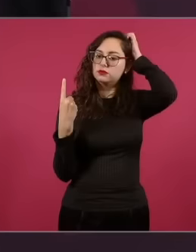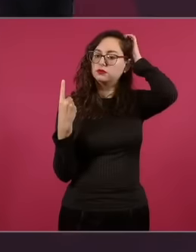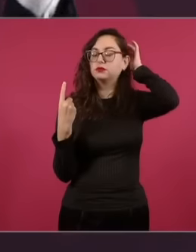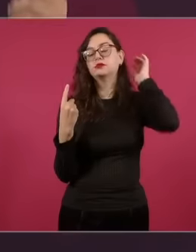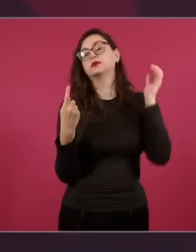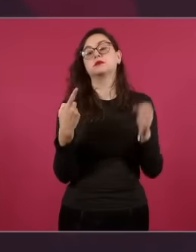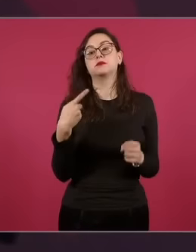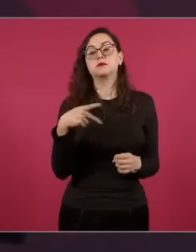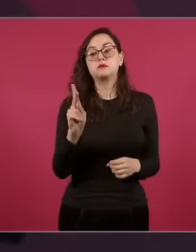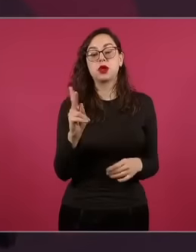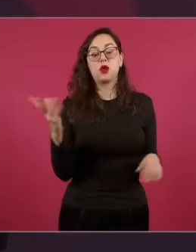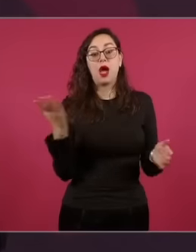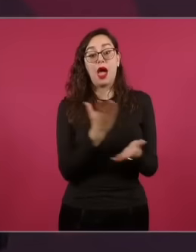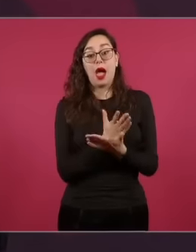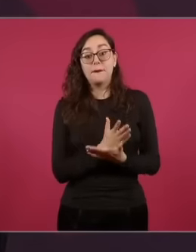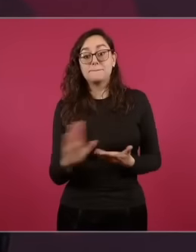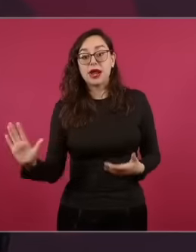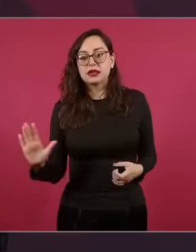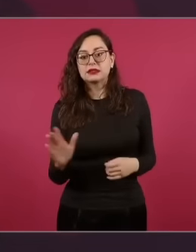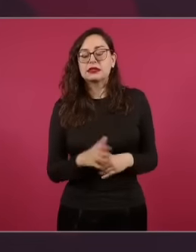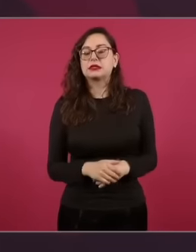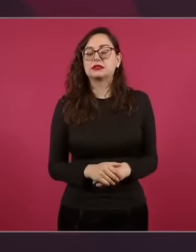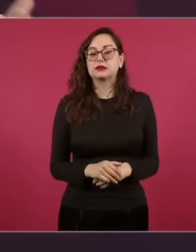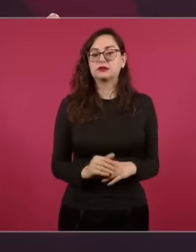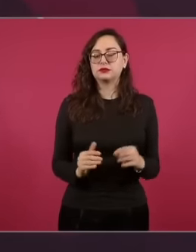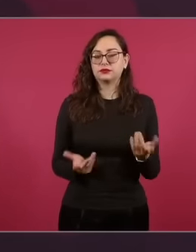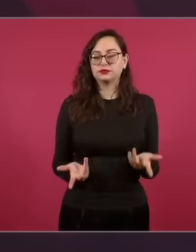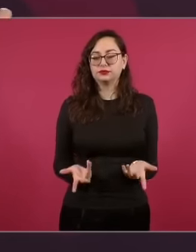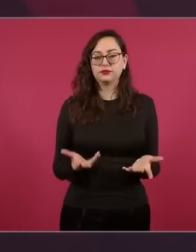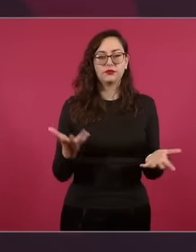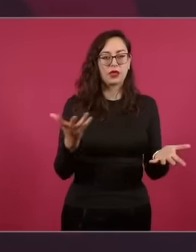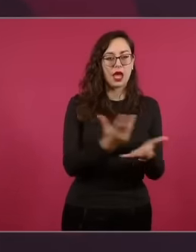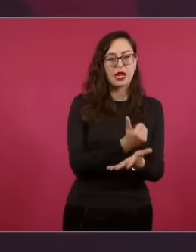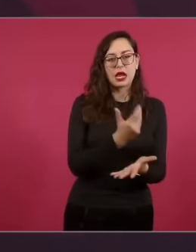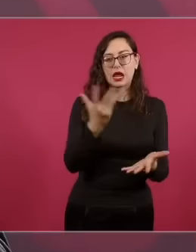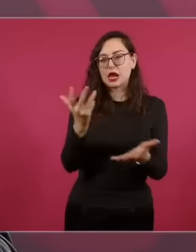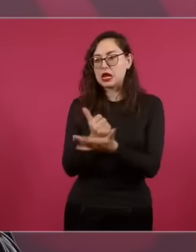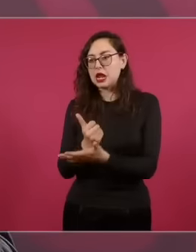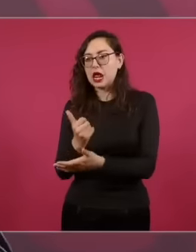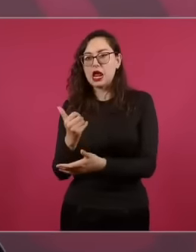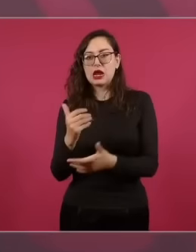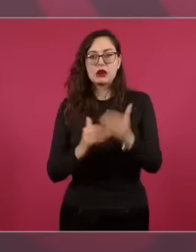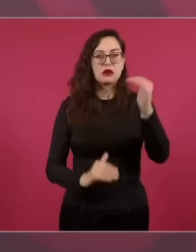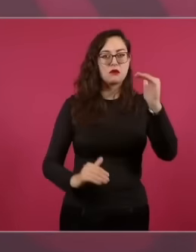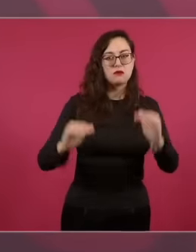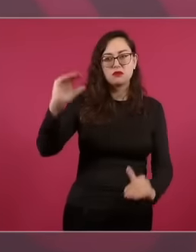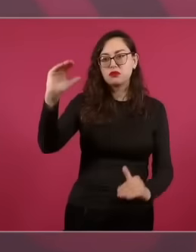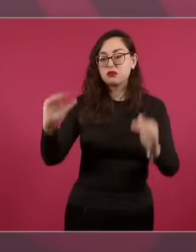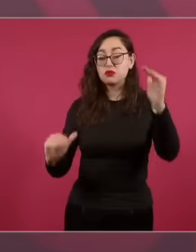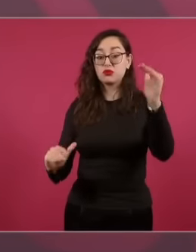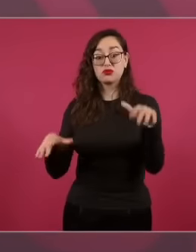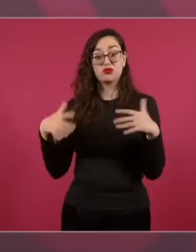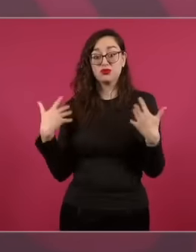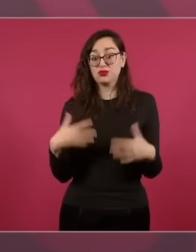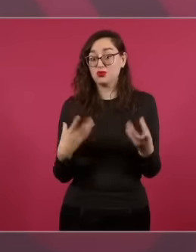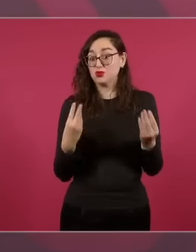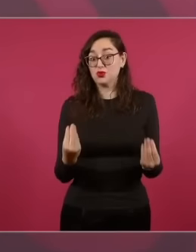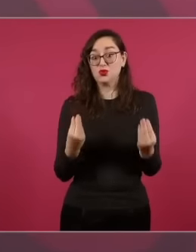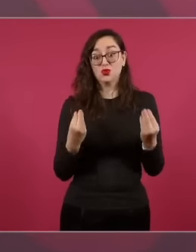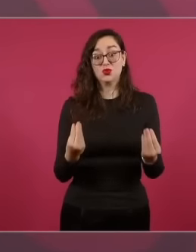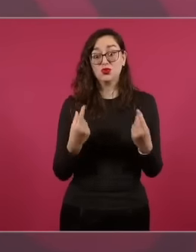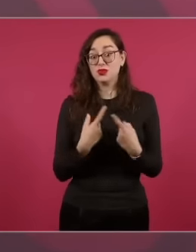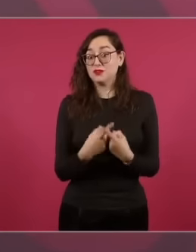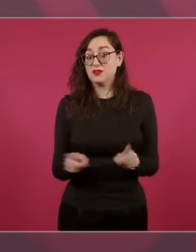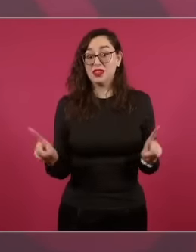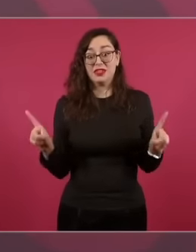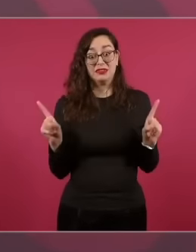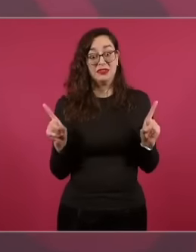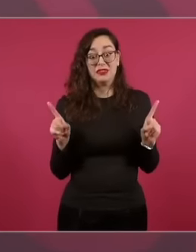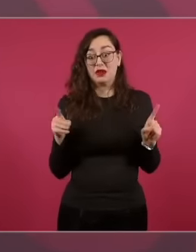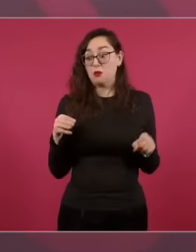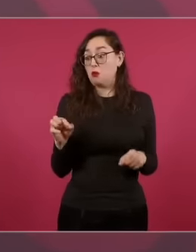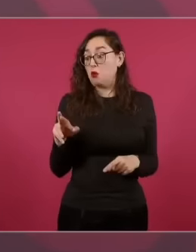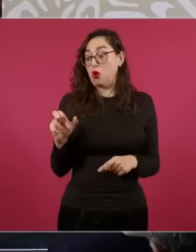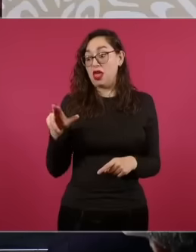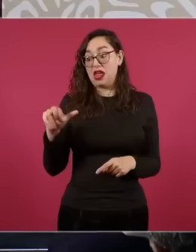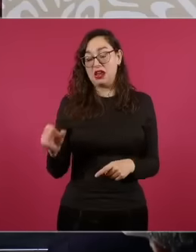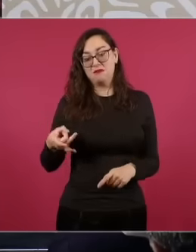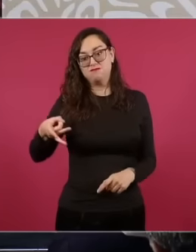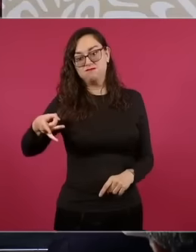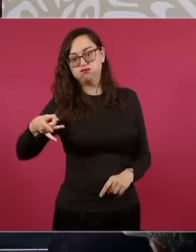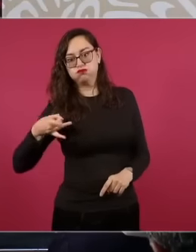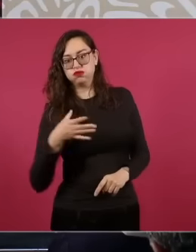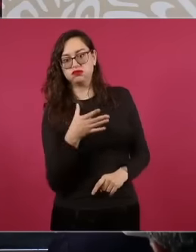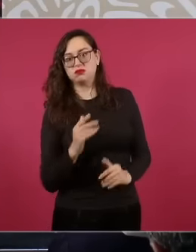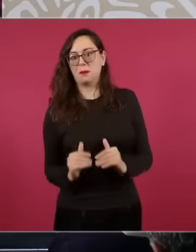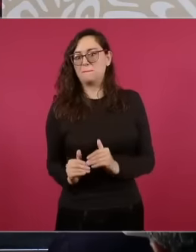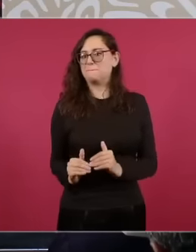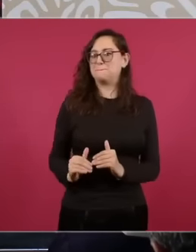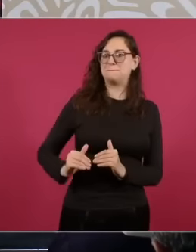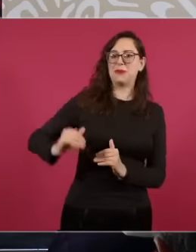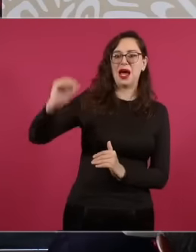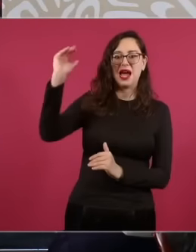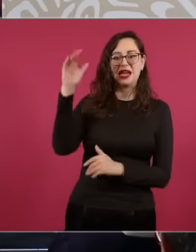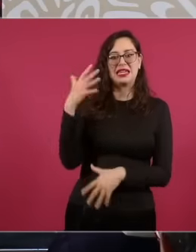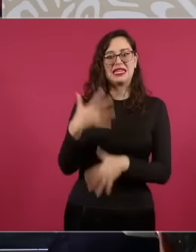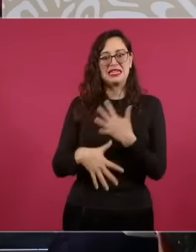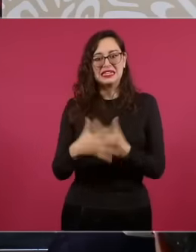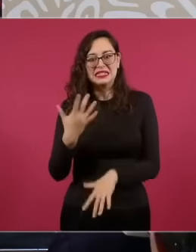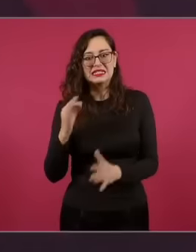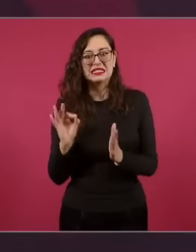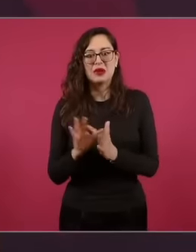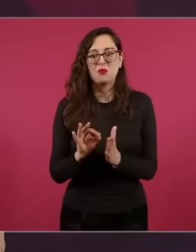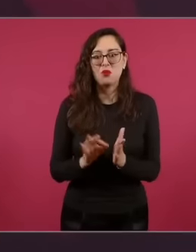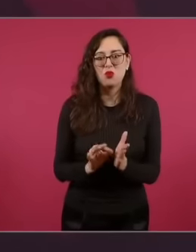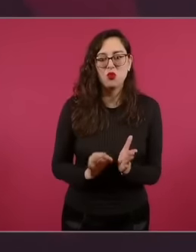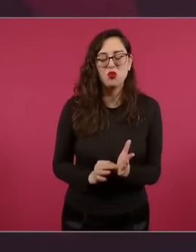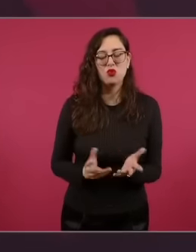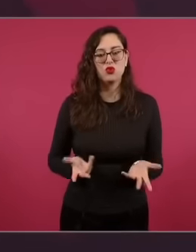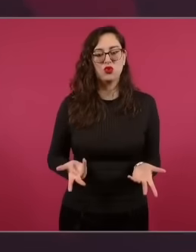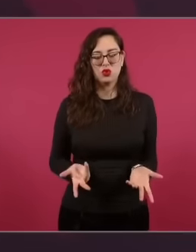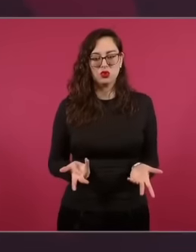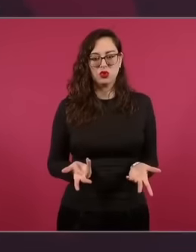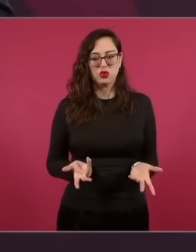differences were on average 10 out of 15 this points advantage and in In the case of the